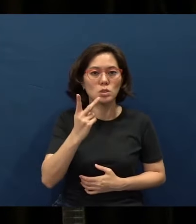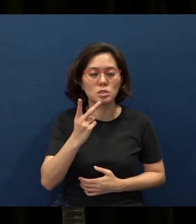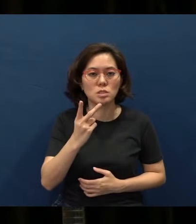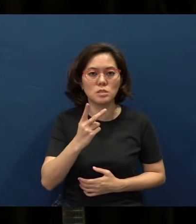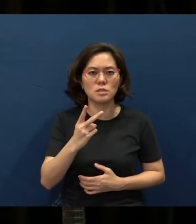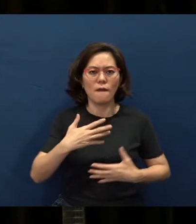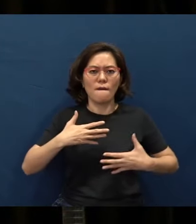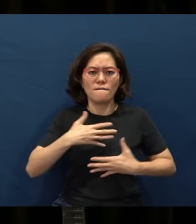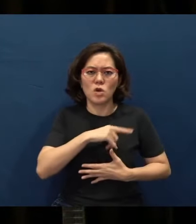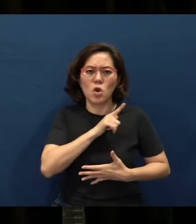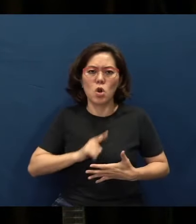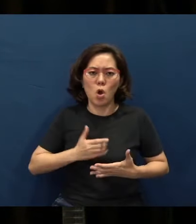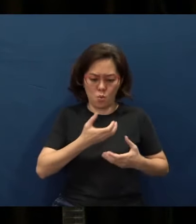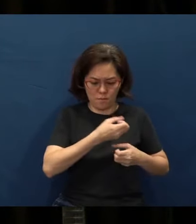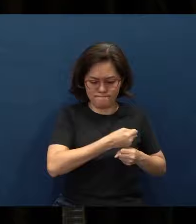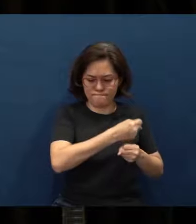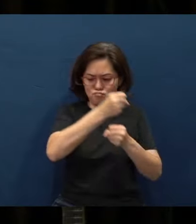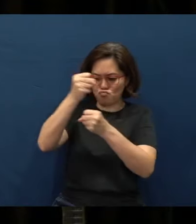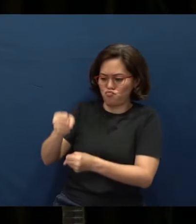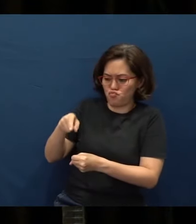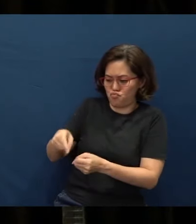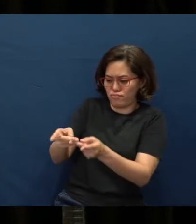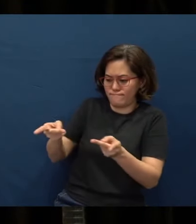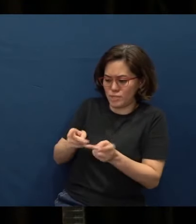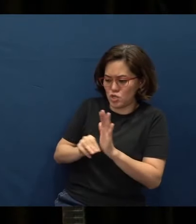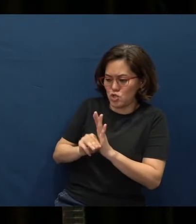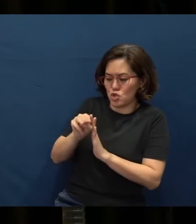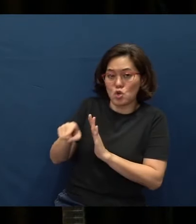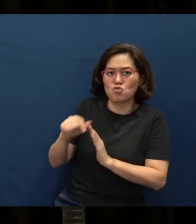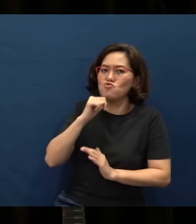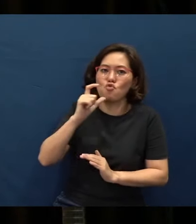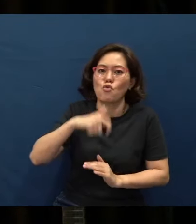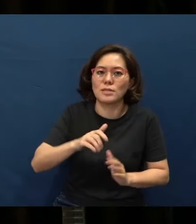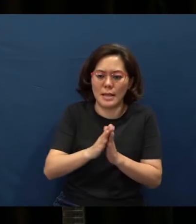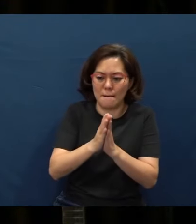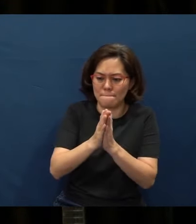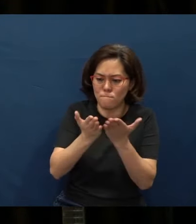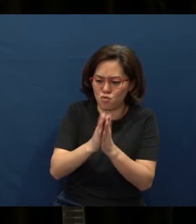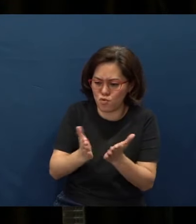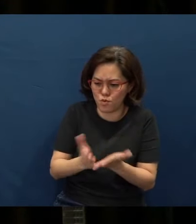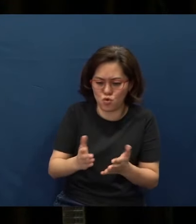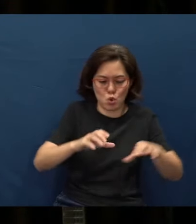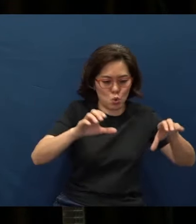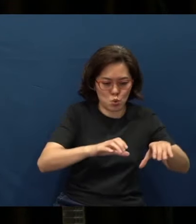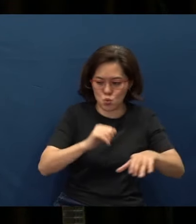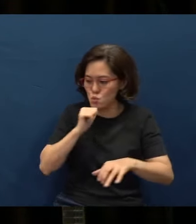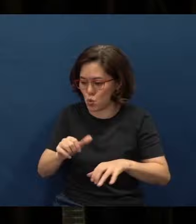to a place of maturity, whereby you don't even need a book (or a) list of do’s and don’ts, like, “You need to do this or not?”.